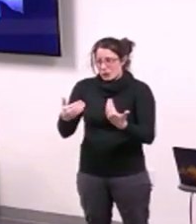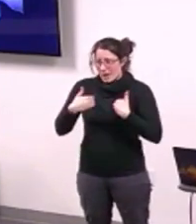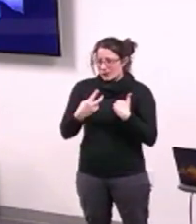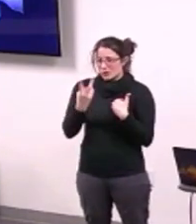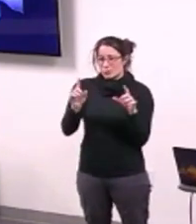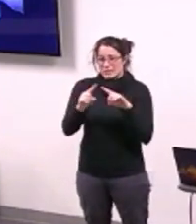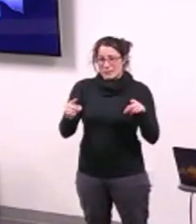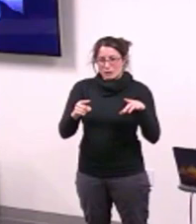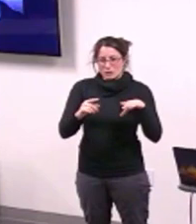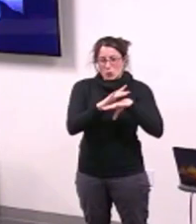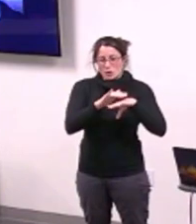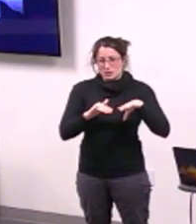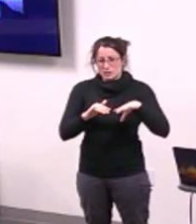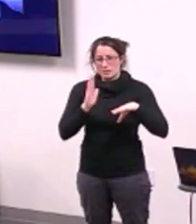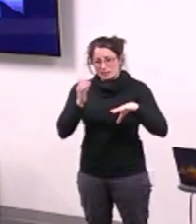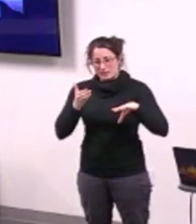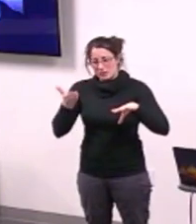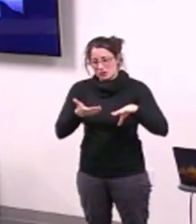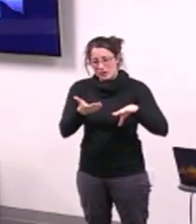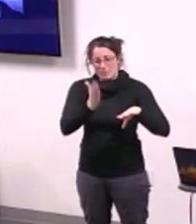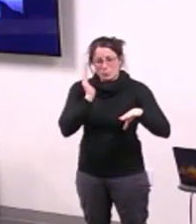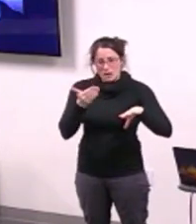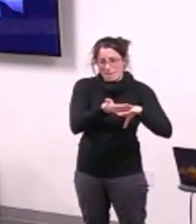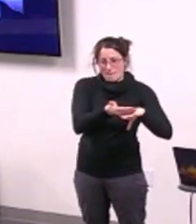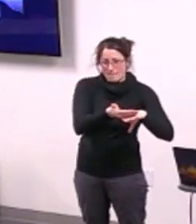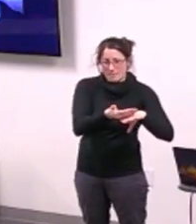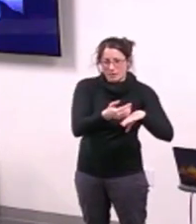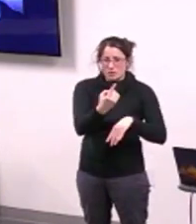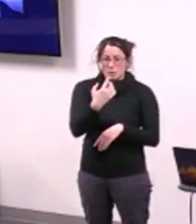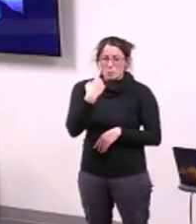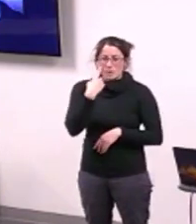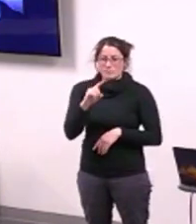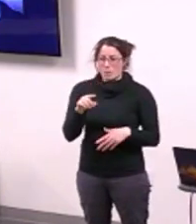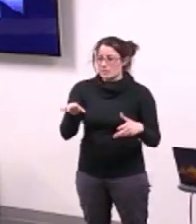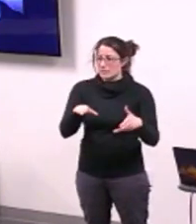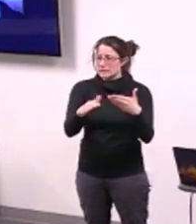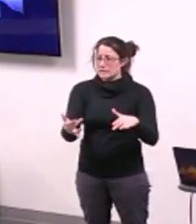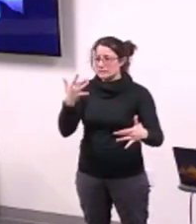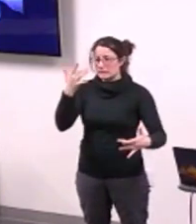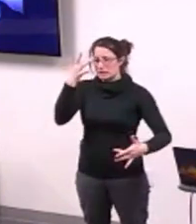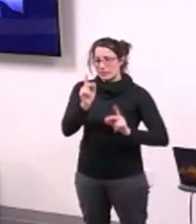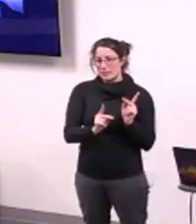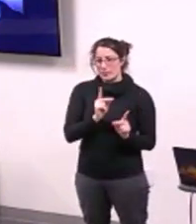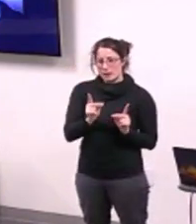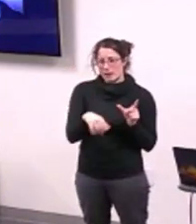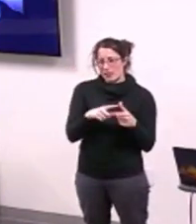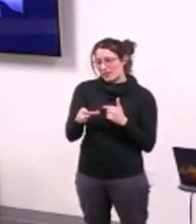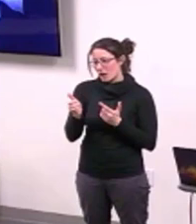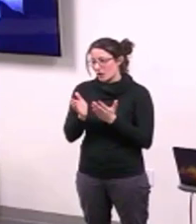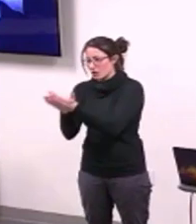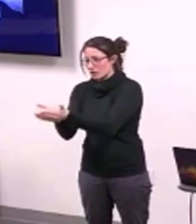One over there for the maimed and deceased and sick people. And this one where you literally put them on an auction block.